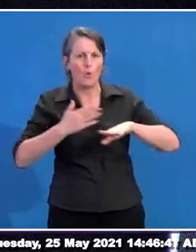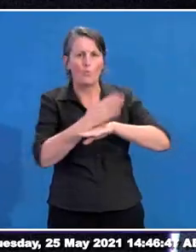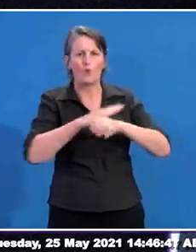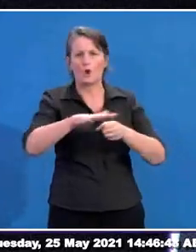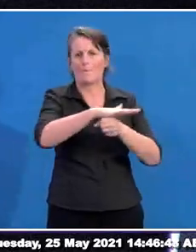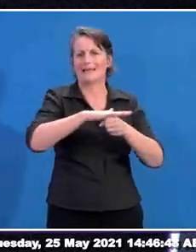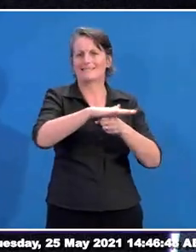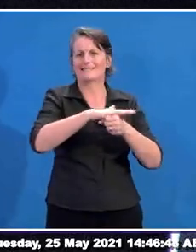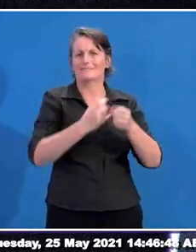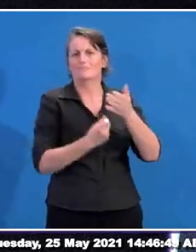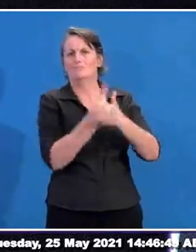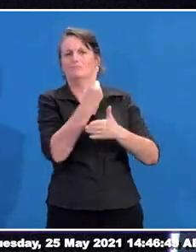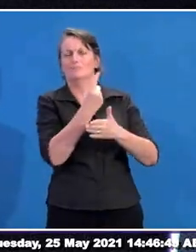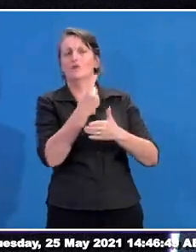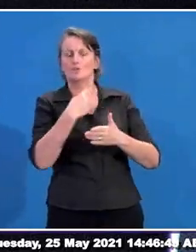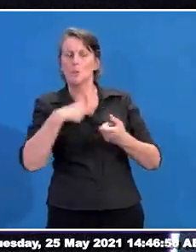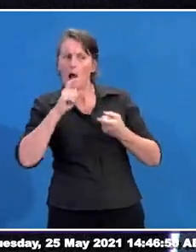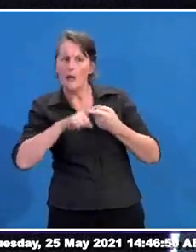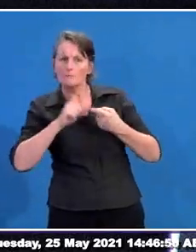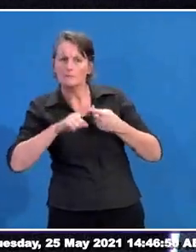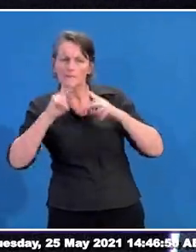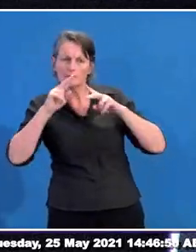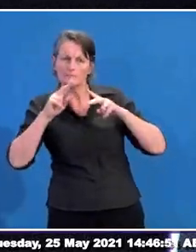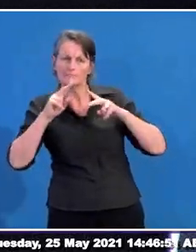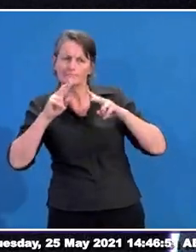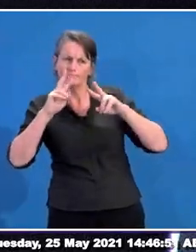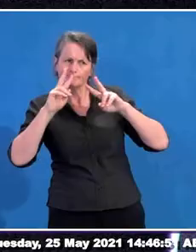So I'm still looking for that balance of probabilities whether